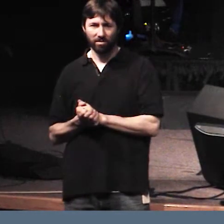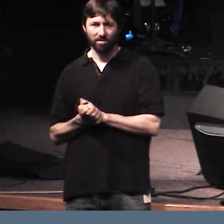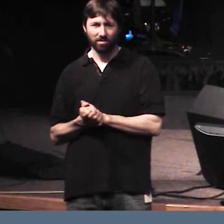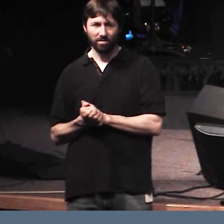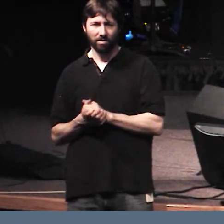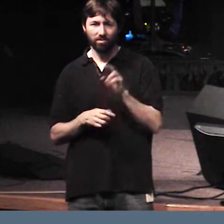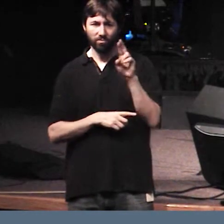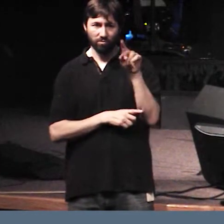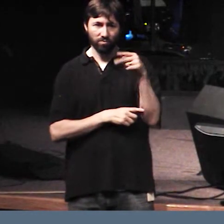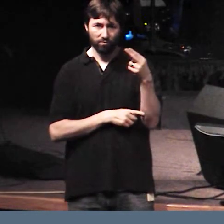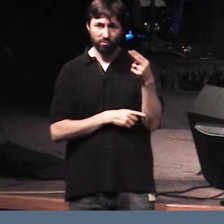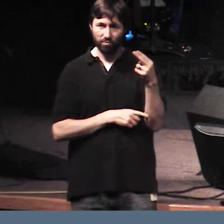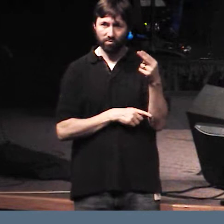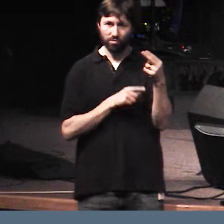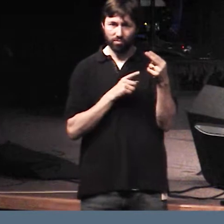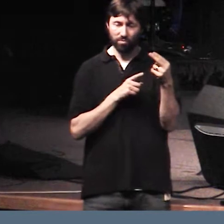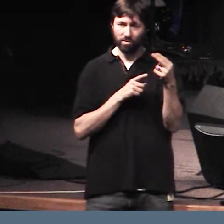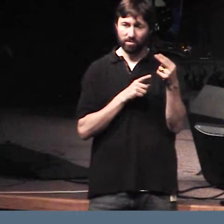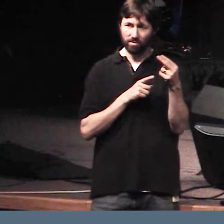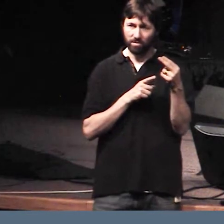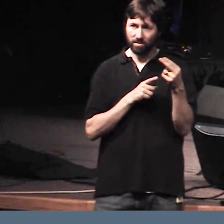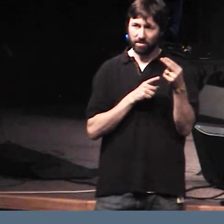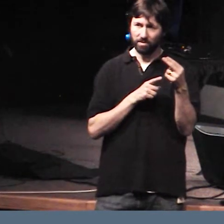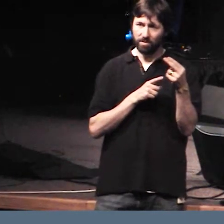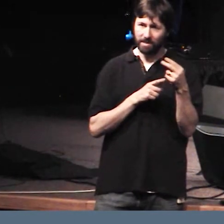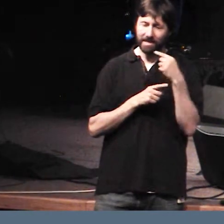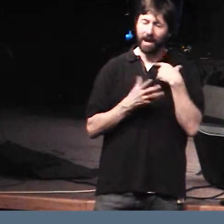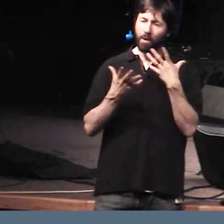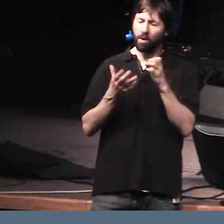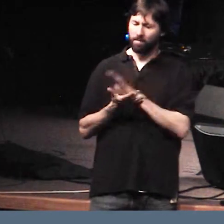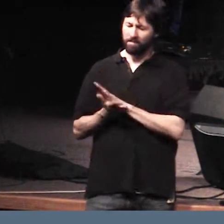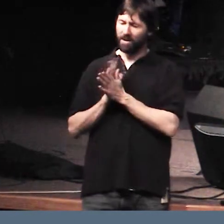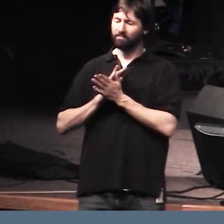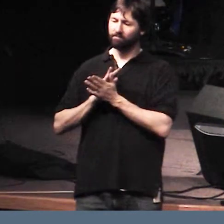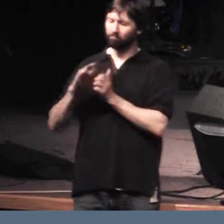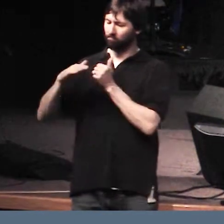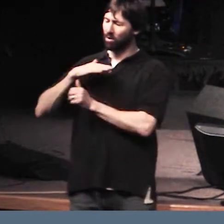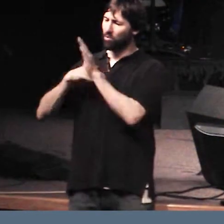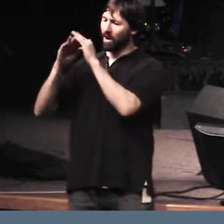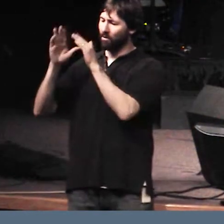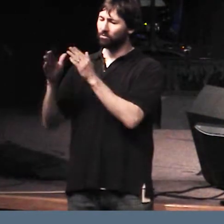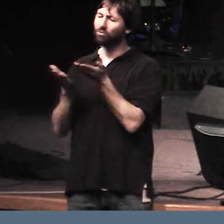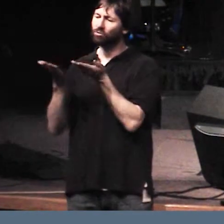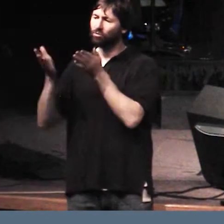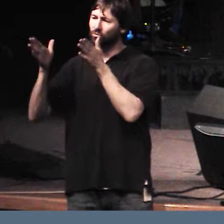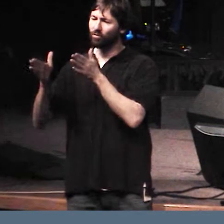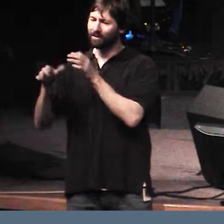Ruth is saying I want to come in and I want to be part of your household servants and Boaz says I've got something better